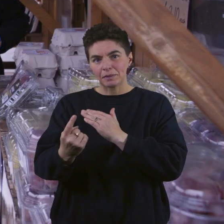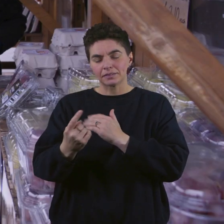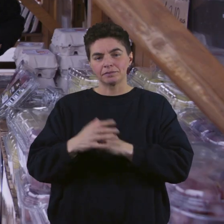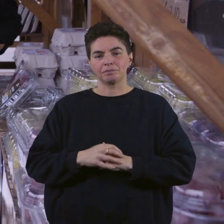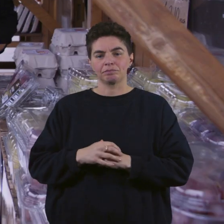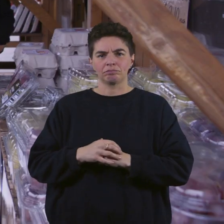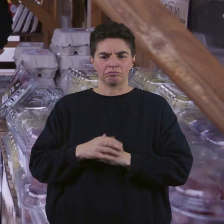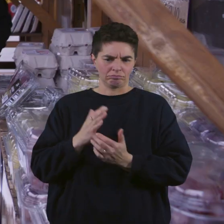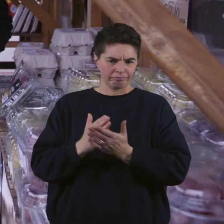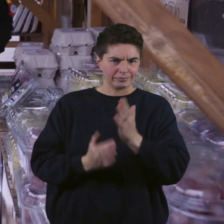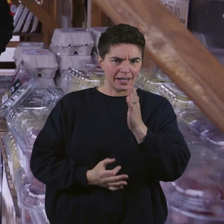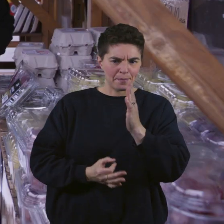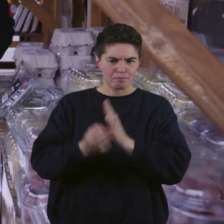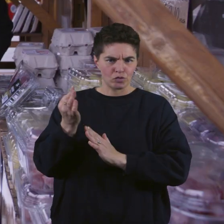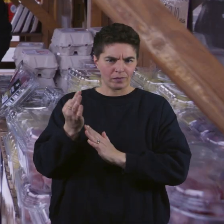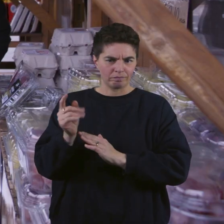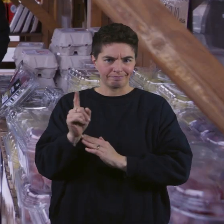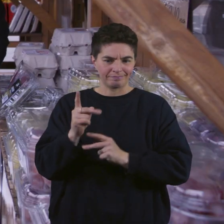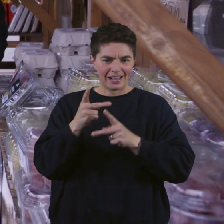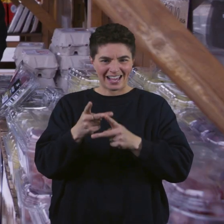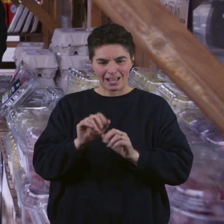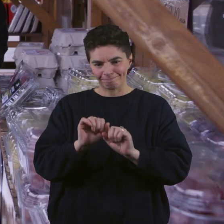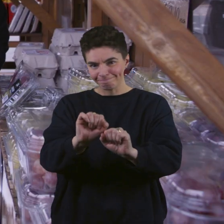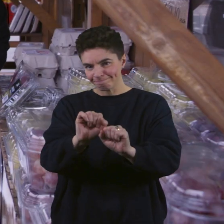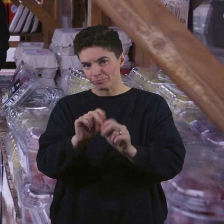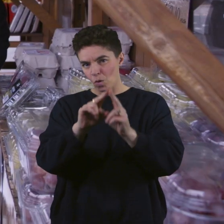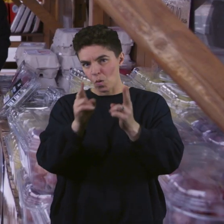It improves the care we have in our own homes.